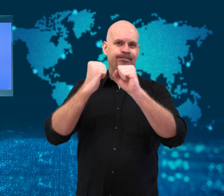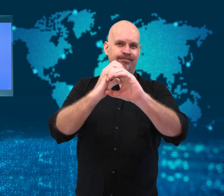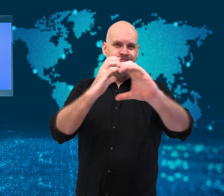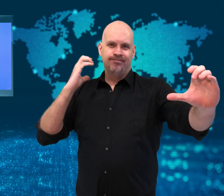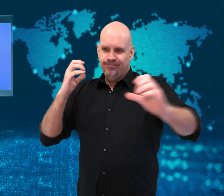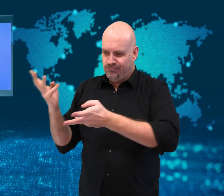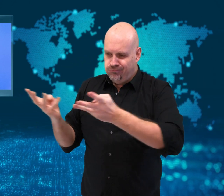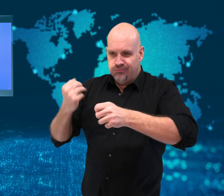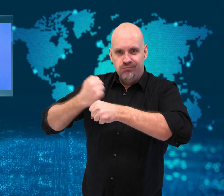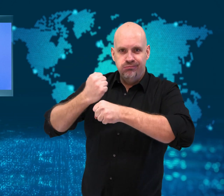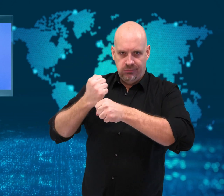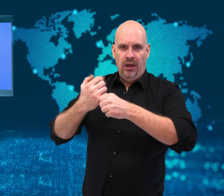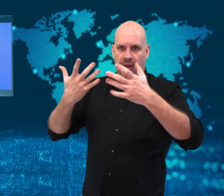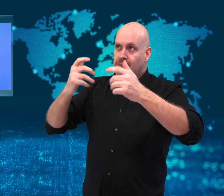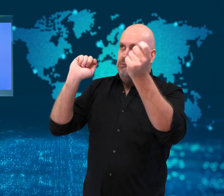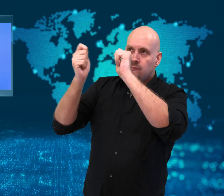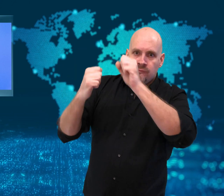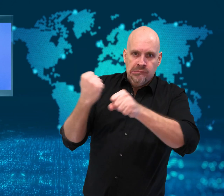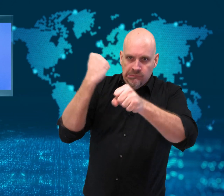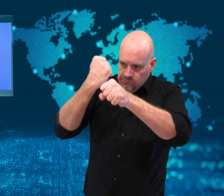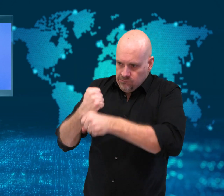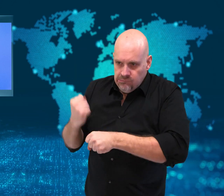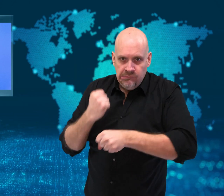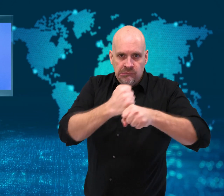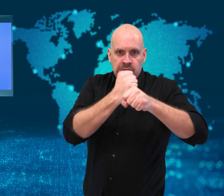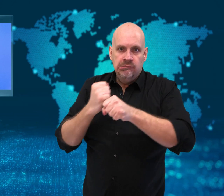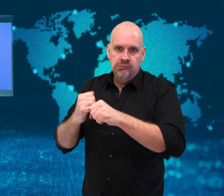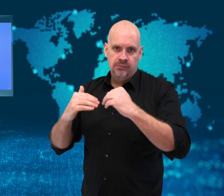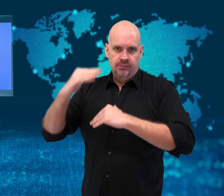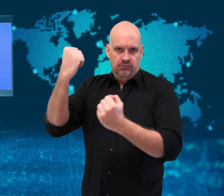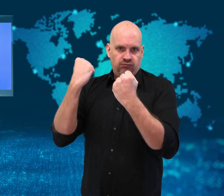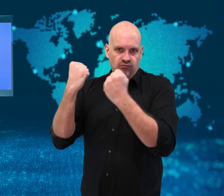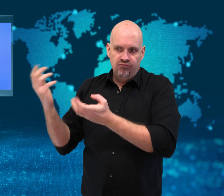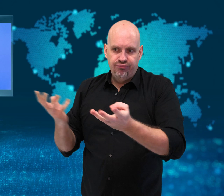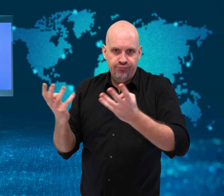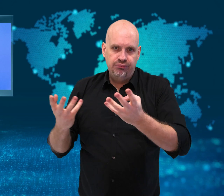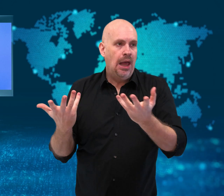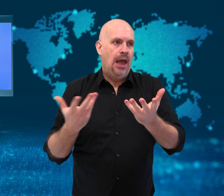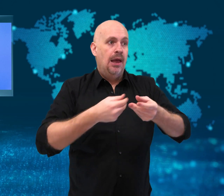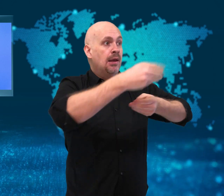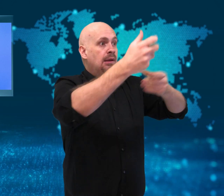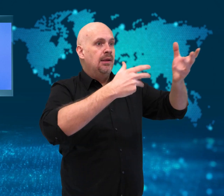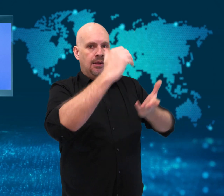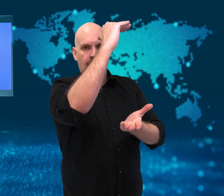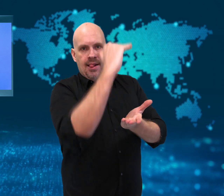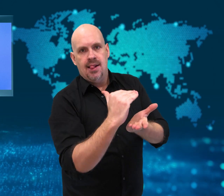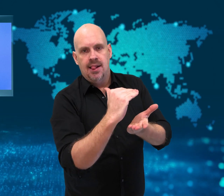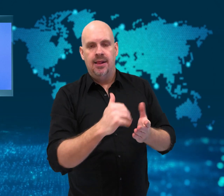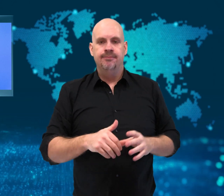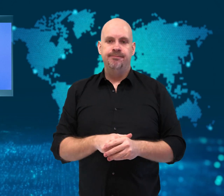Pfizer has reduced its vaccine deliveries to the EU and Canada to